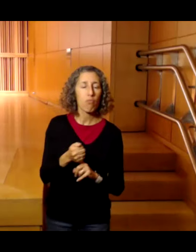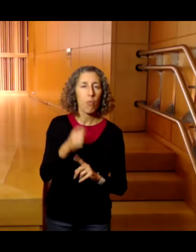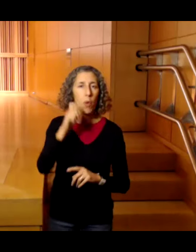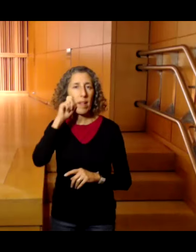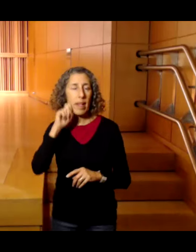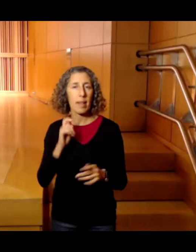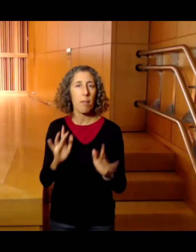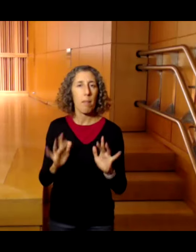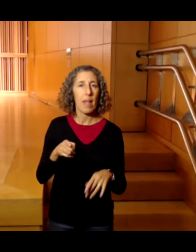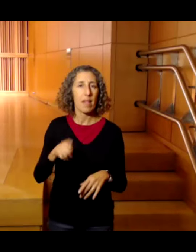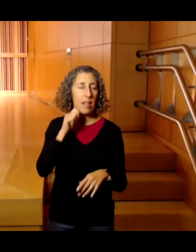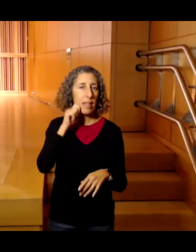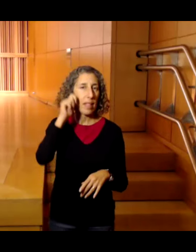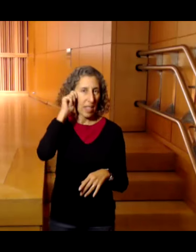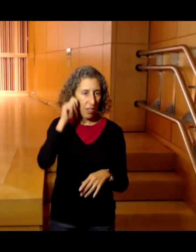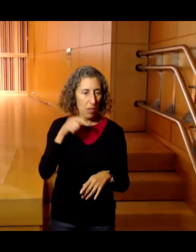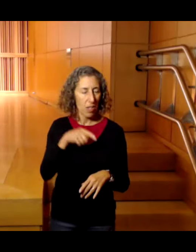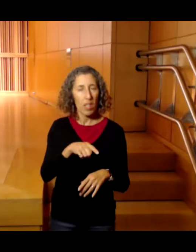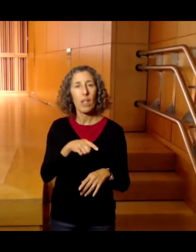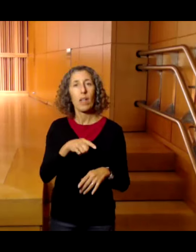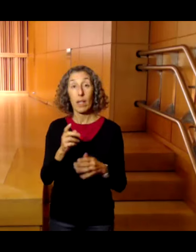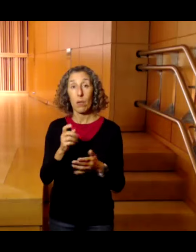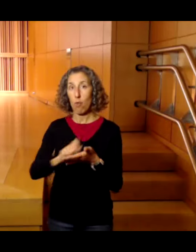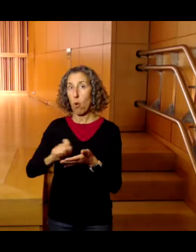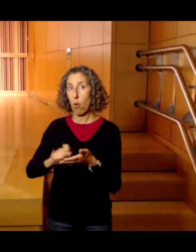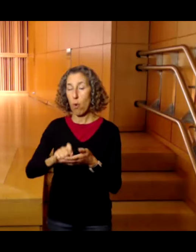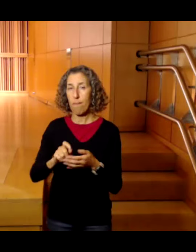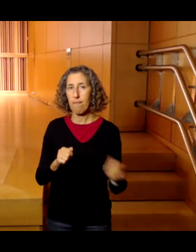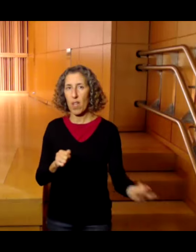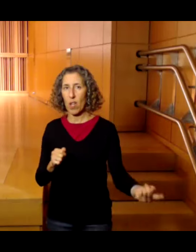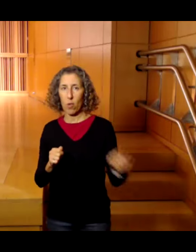Men had accosted me in these streets before. Why don't you let me suck that big, beautiful cock?